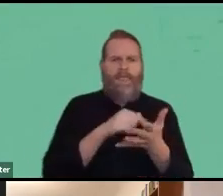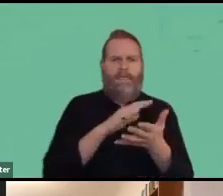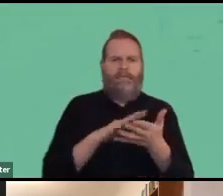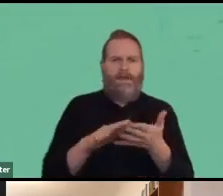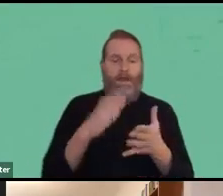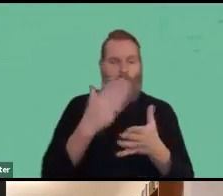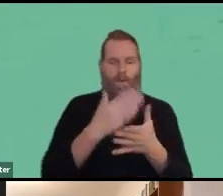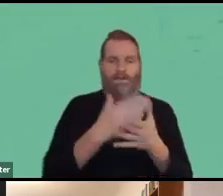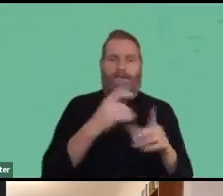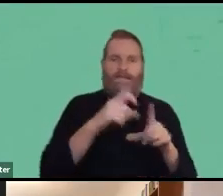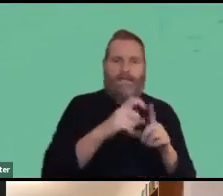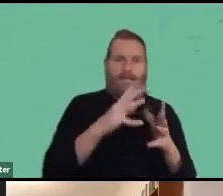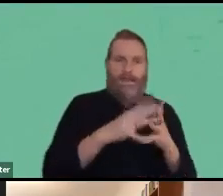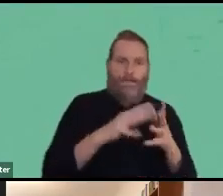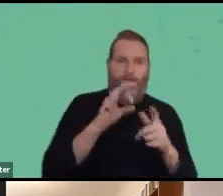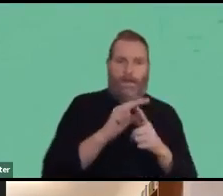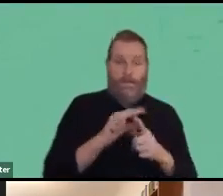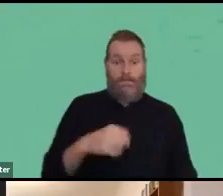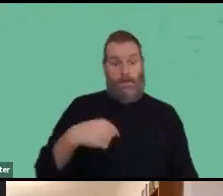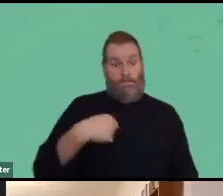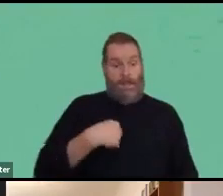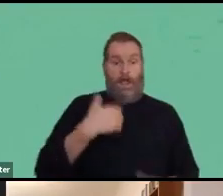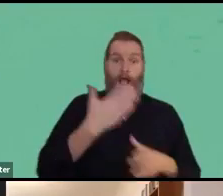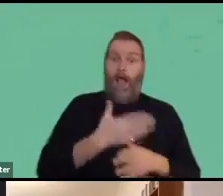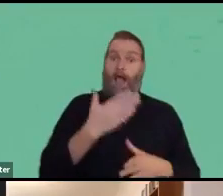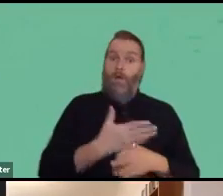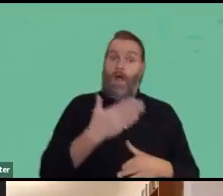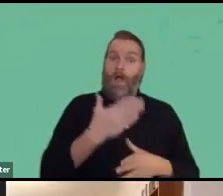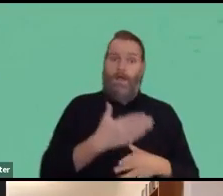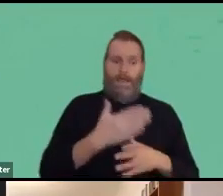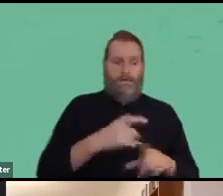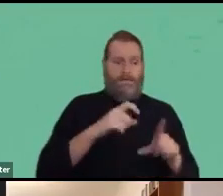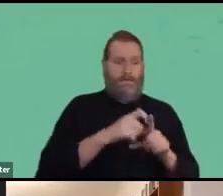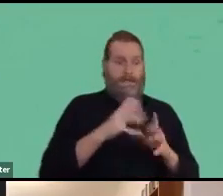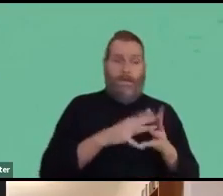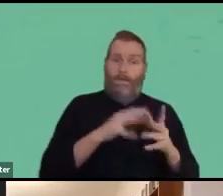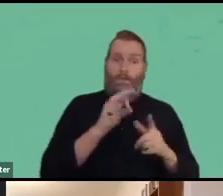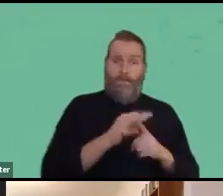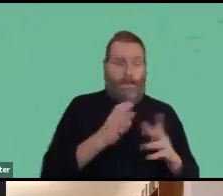the way through I got a weekly golden hour - yep that sure made all the difference to me - and